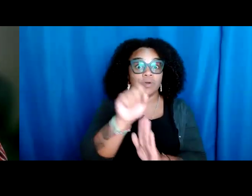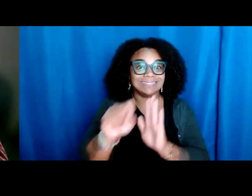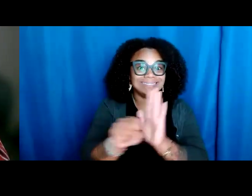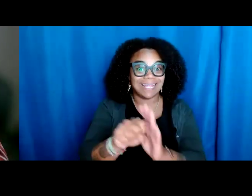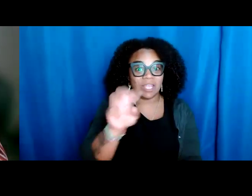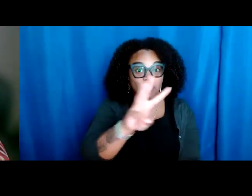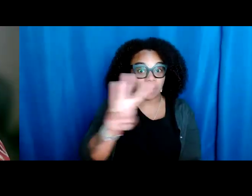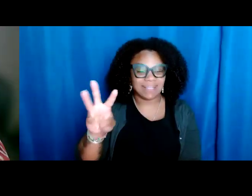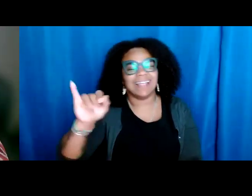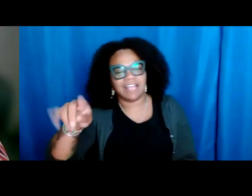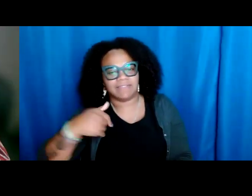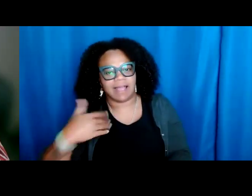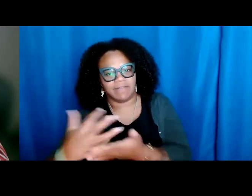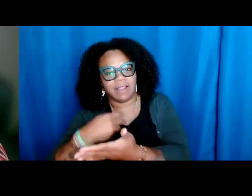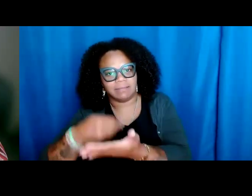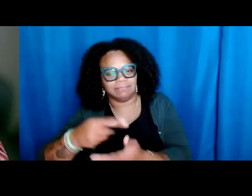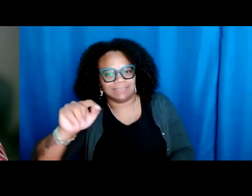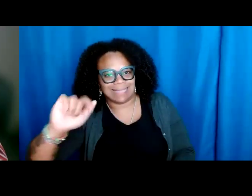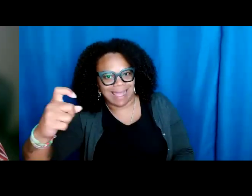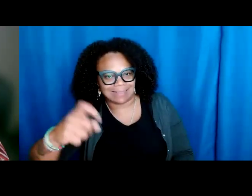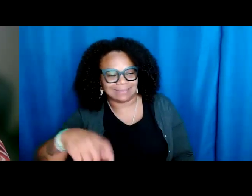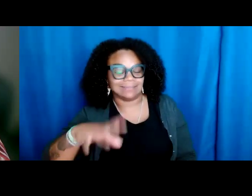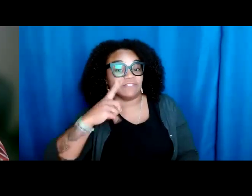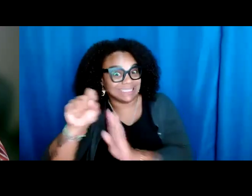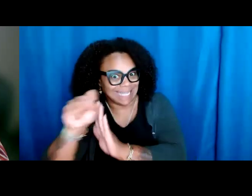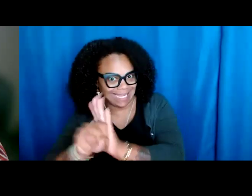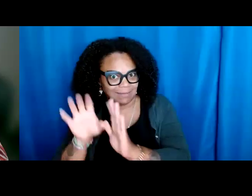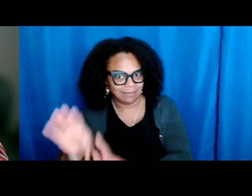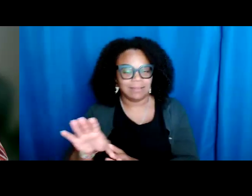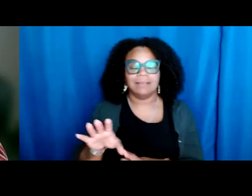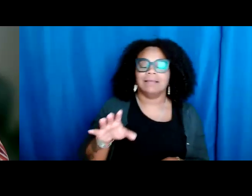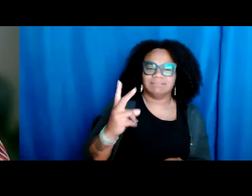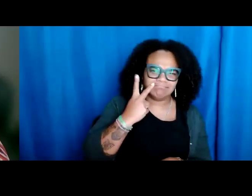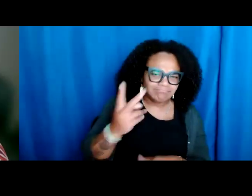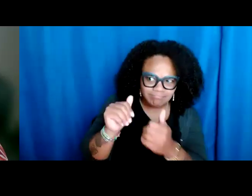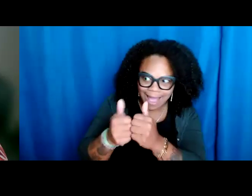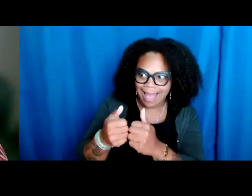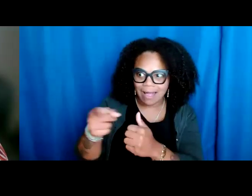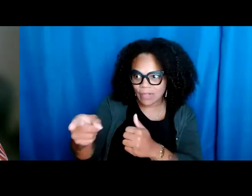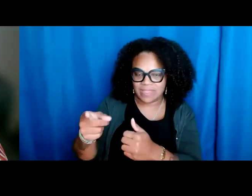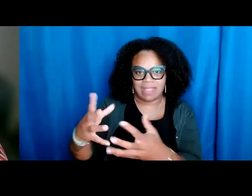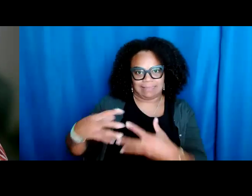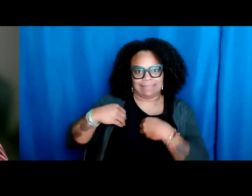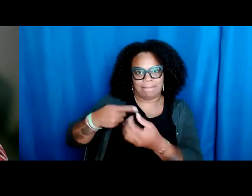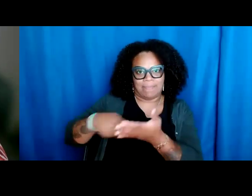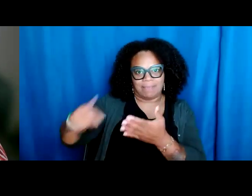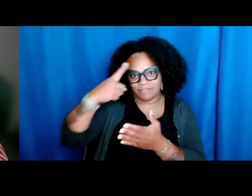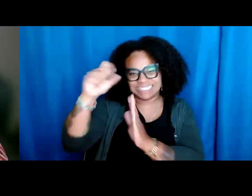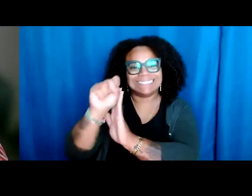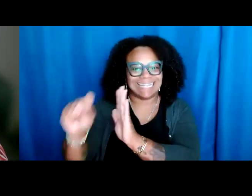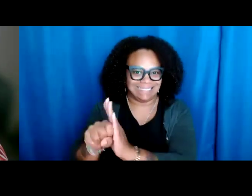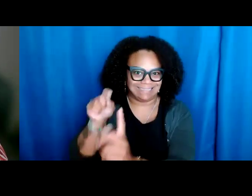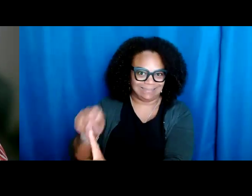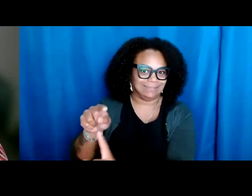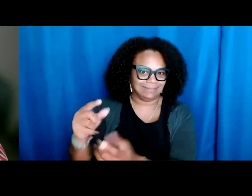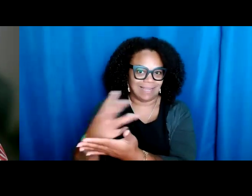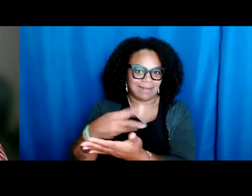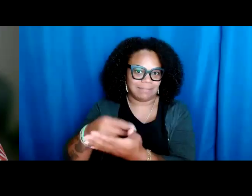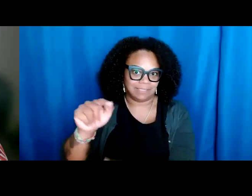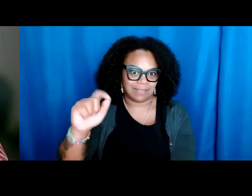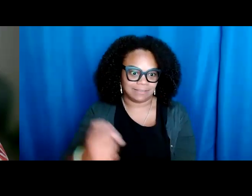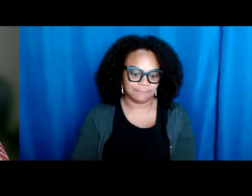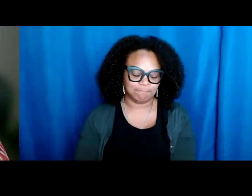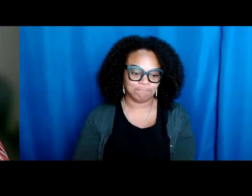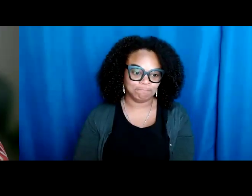have income tax -- state income tax, to see how you can pay your state Estimated Tax Payment.